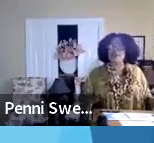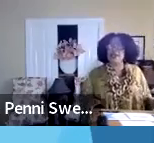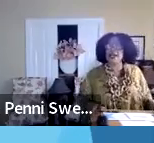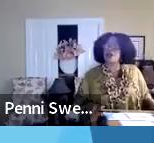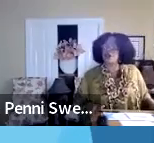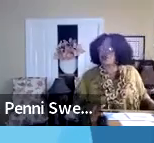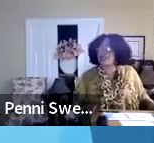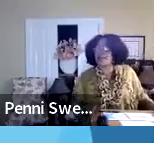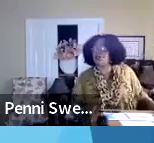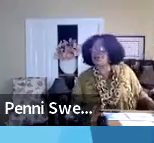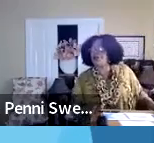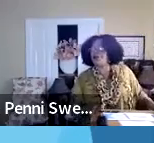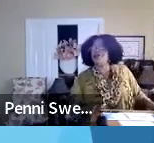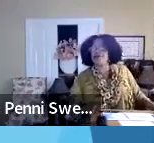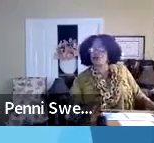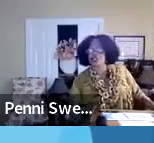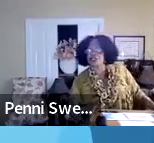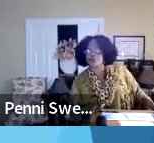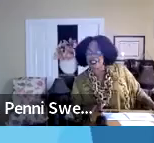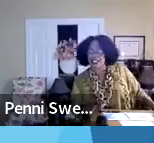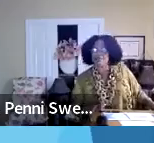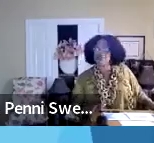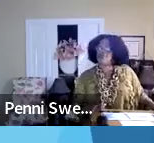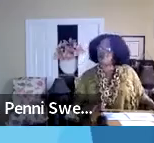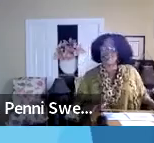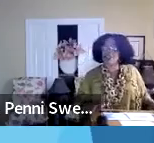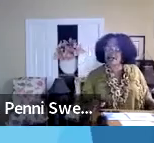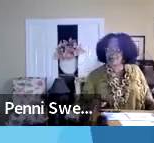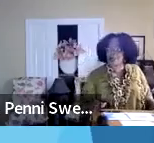Executive Director teri Morgan